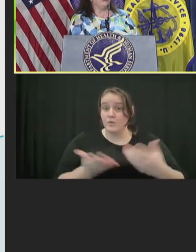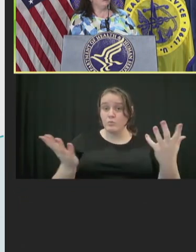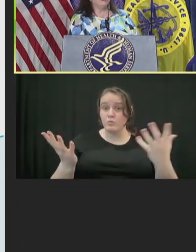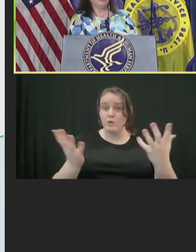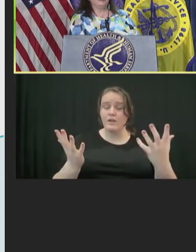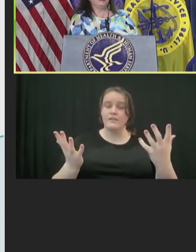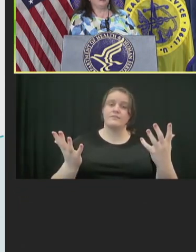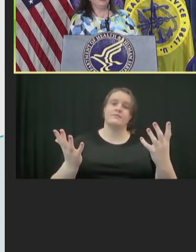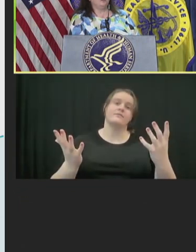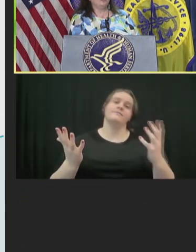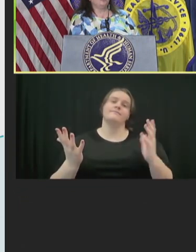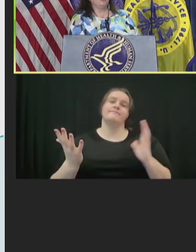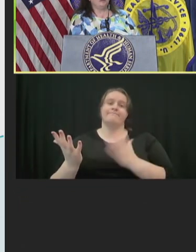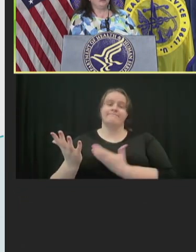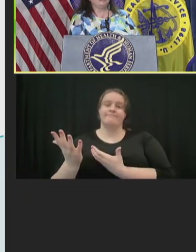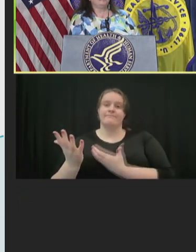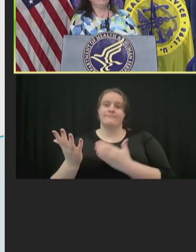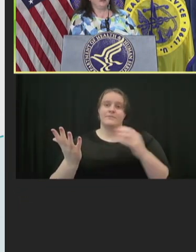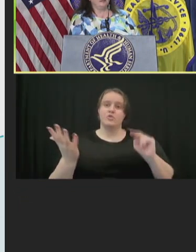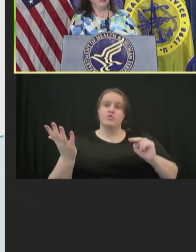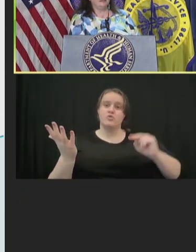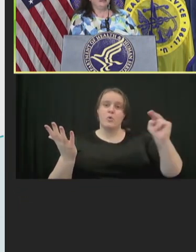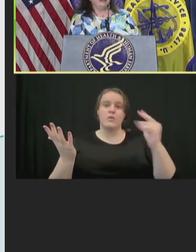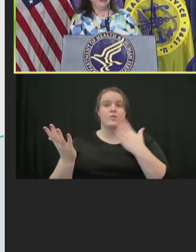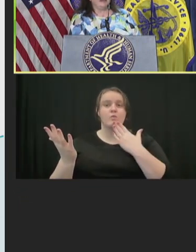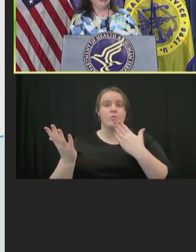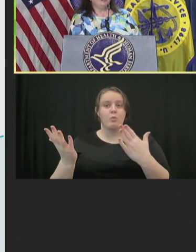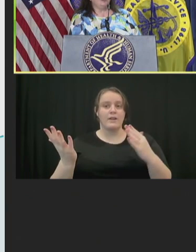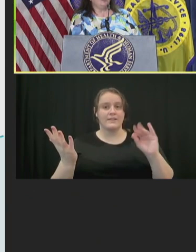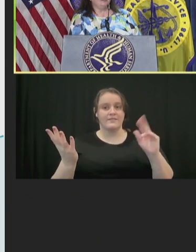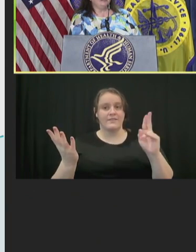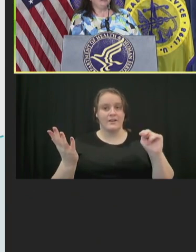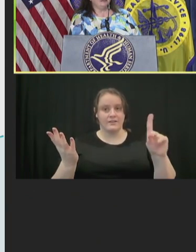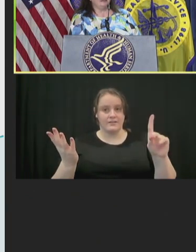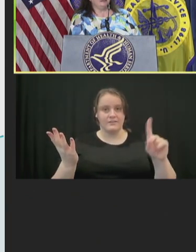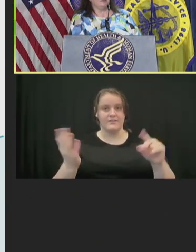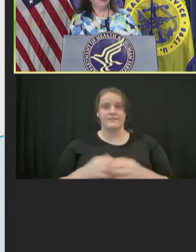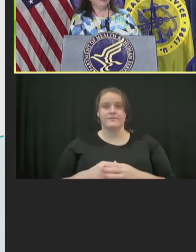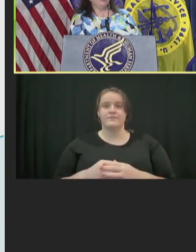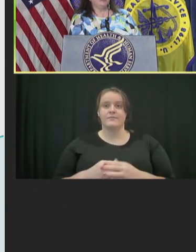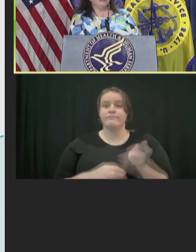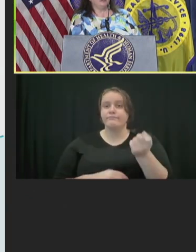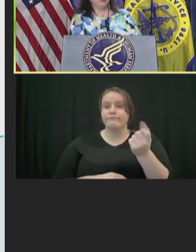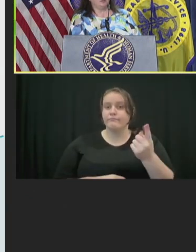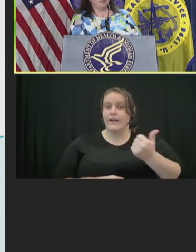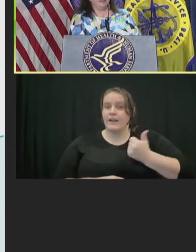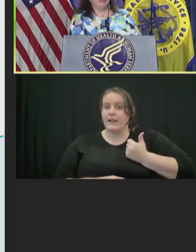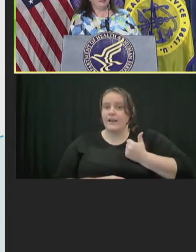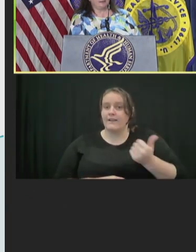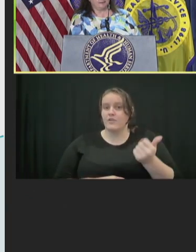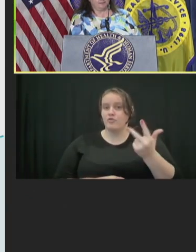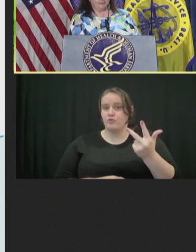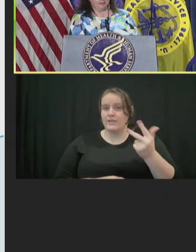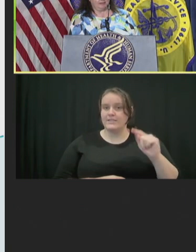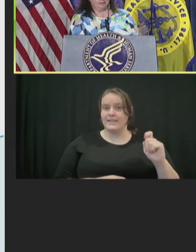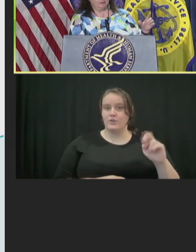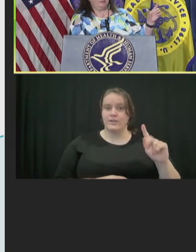our Northern Wellness Fund. And so, in Canada, we have three territories that is right beside